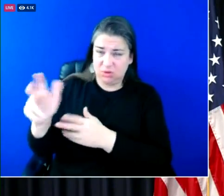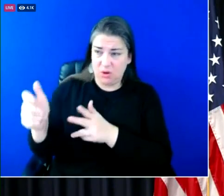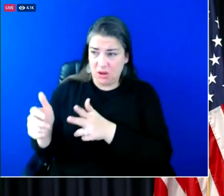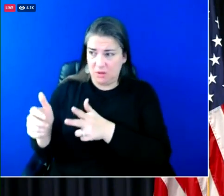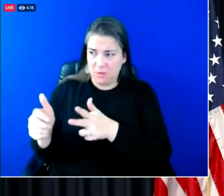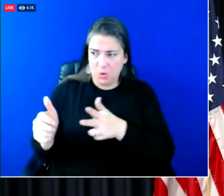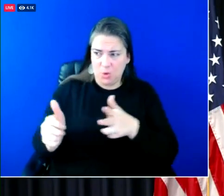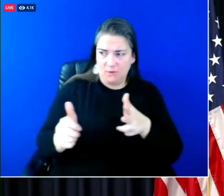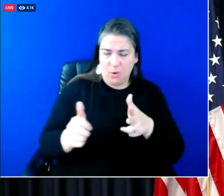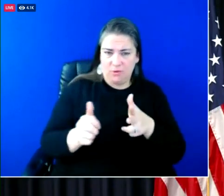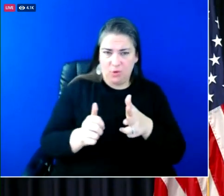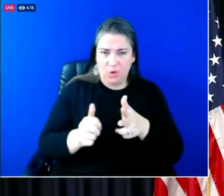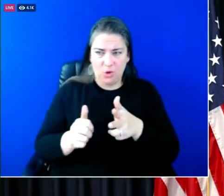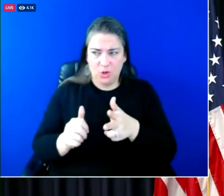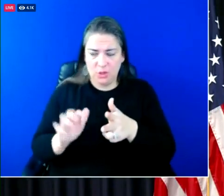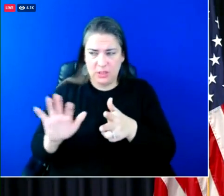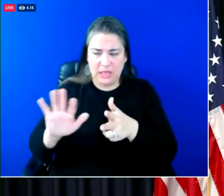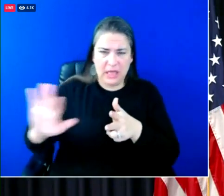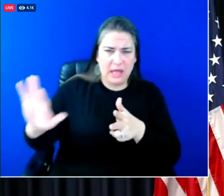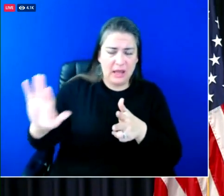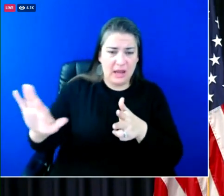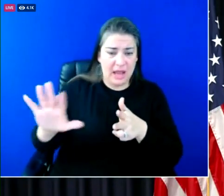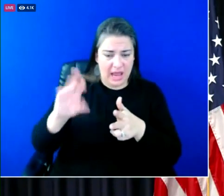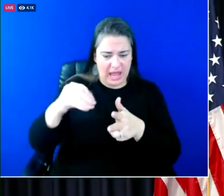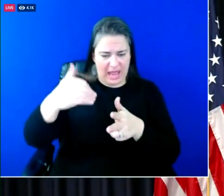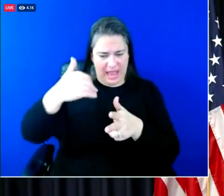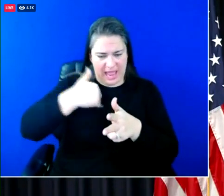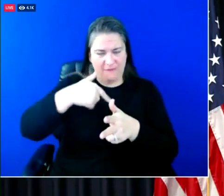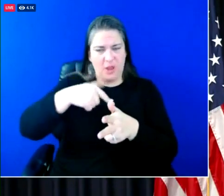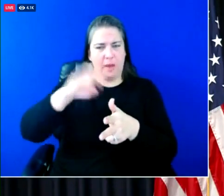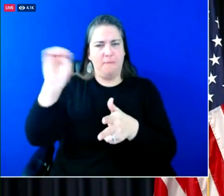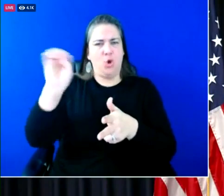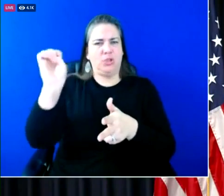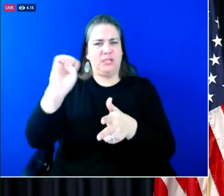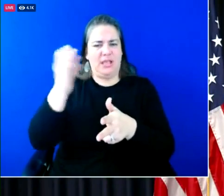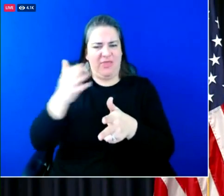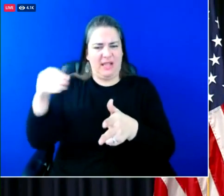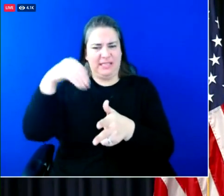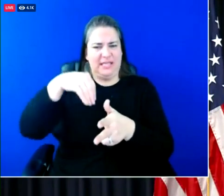don't drive in the shoulders. As conditions worsen, the focus is on